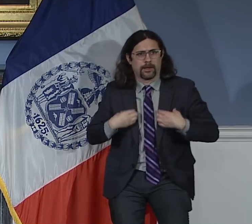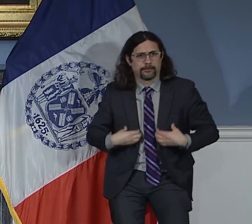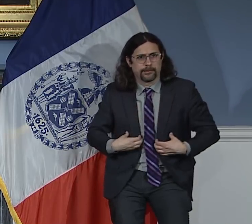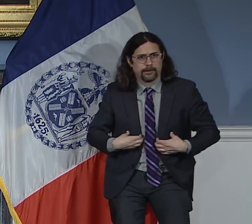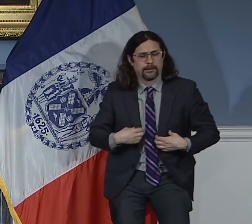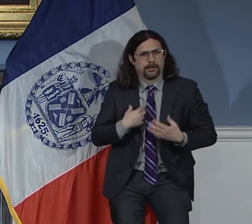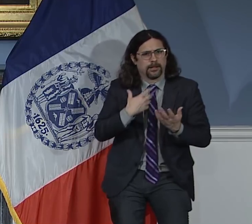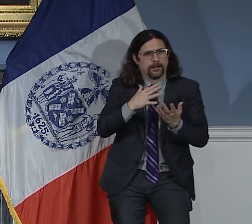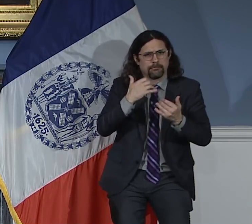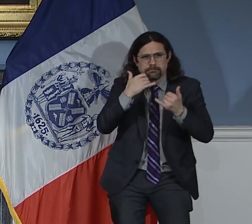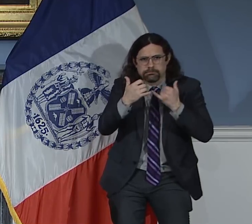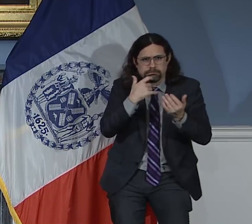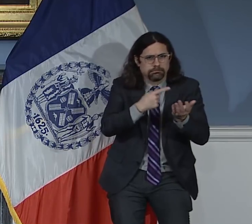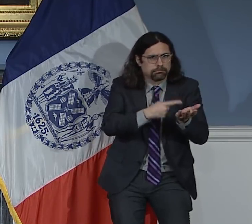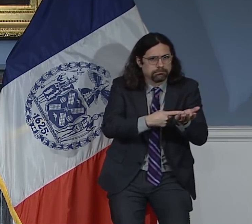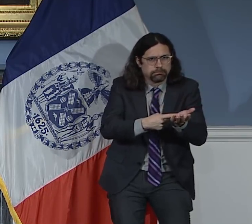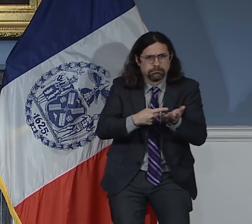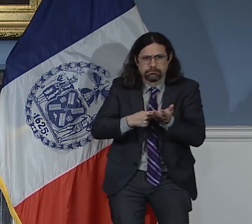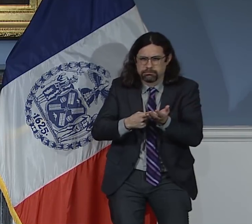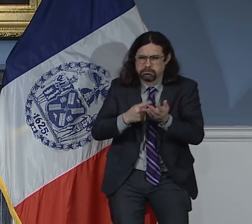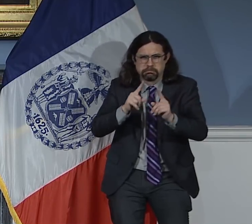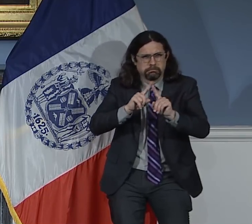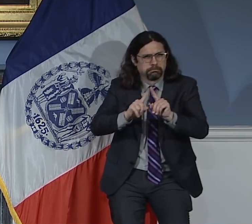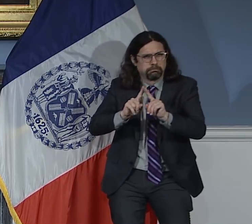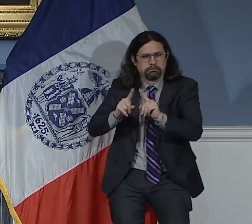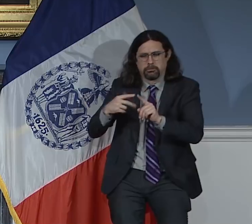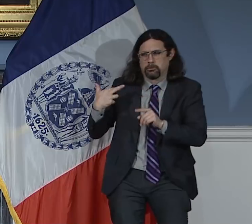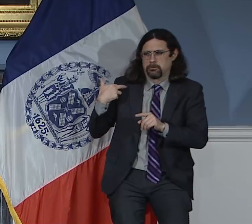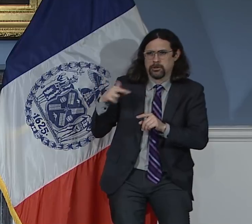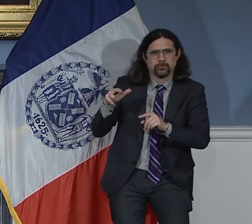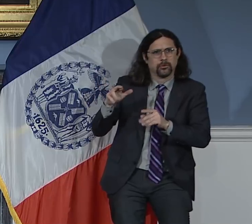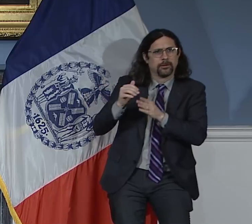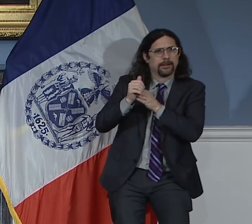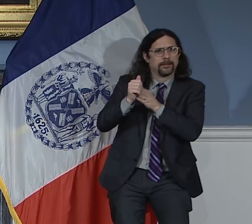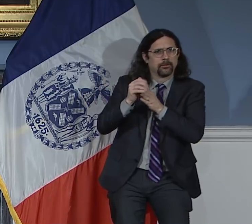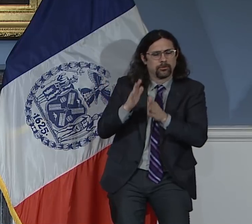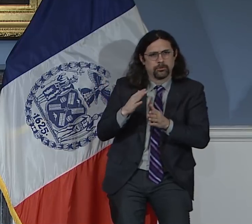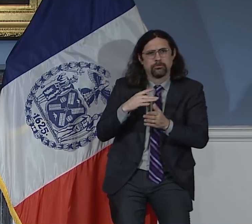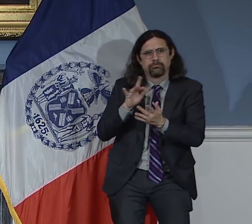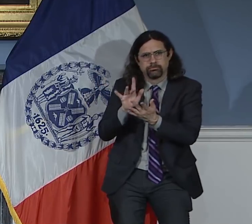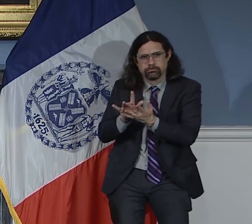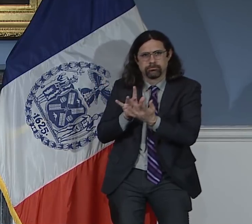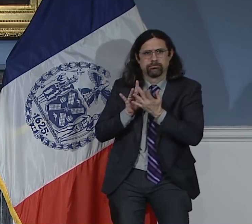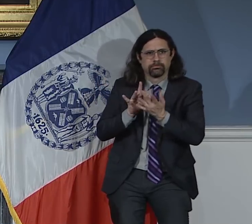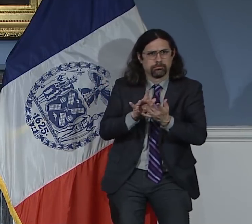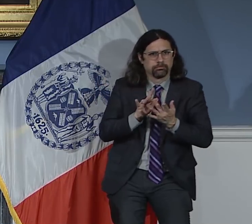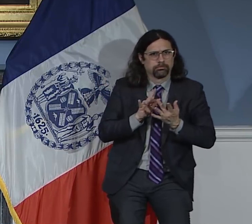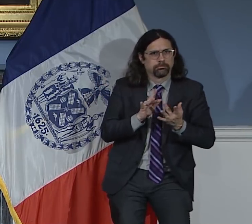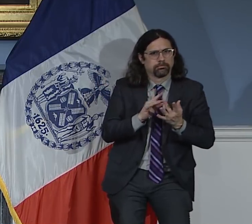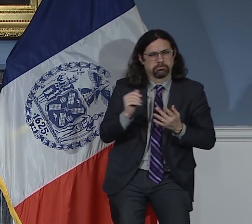MEMBERS OF OUR CLERGYLE ADRSEHI P JU AST F DEWAYS AGO. THEY WERE UNIFIED ACROSS ALL